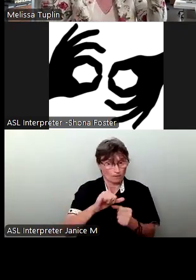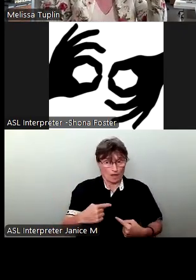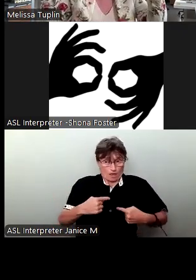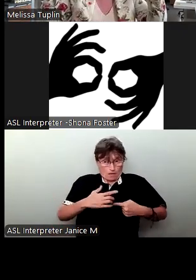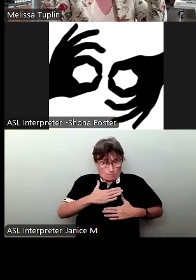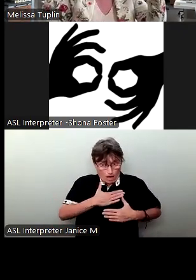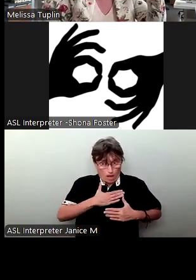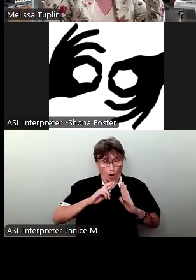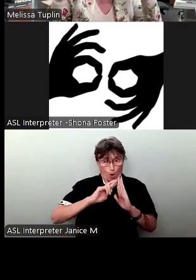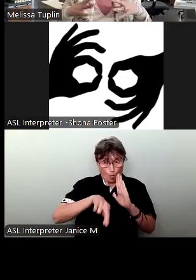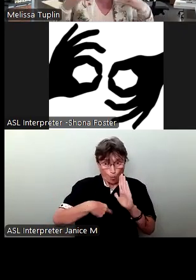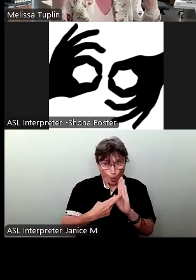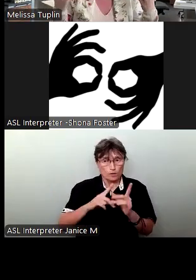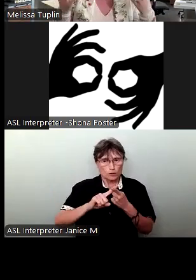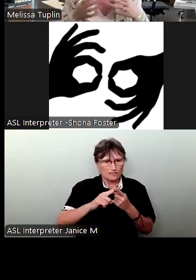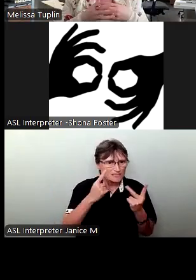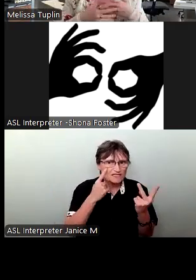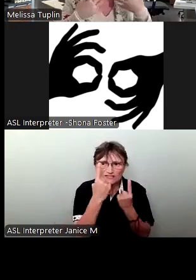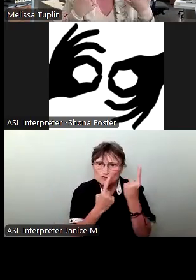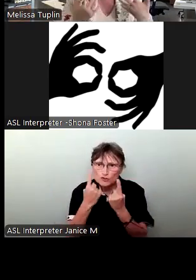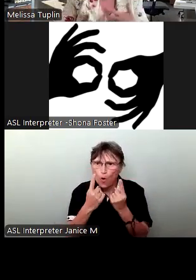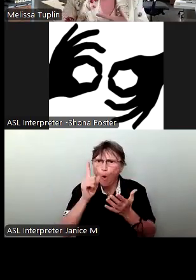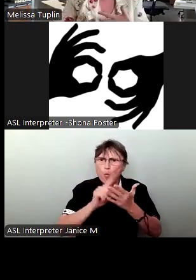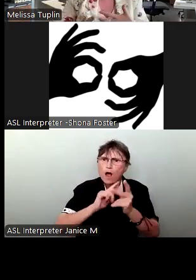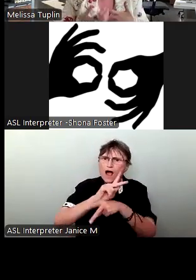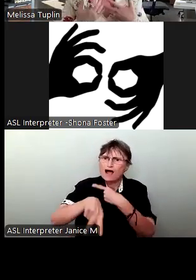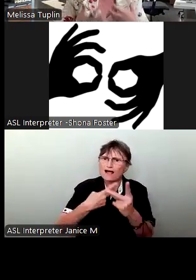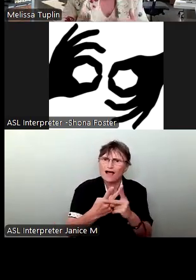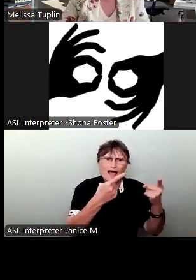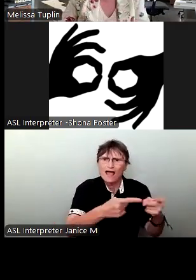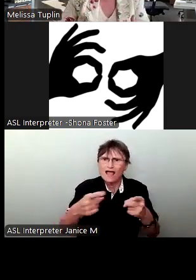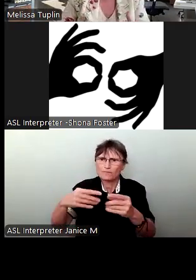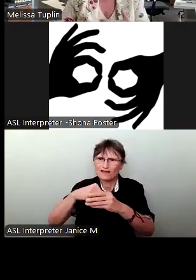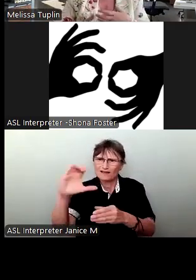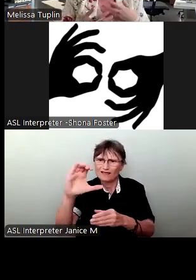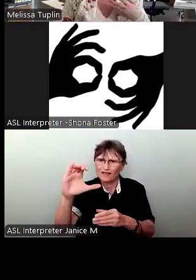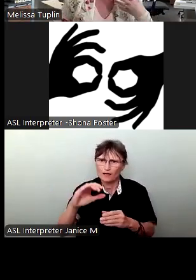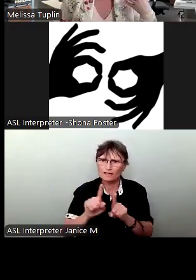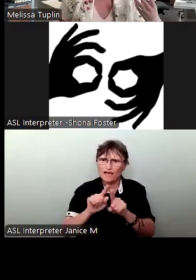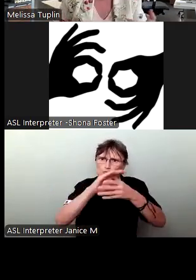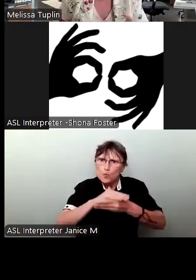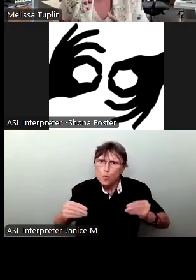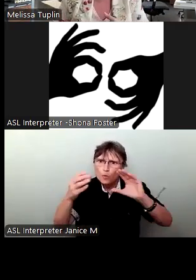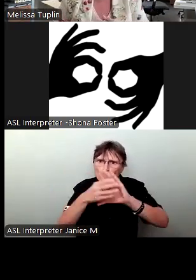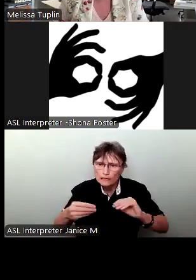the aggregate, and we do it. We tell City Council every single year about the tens of thousands of